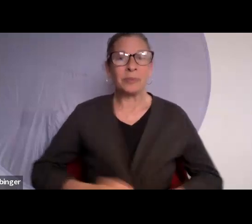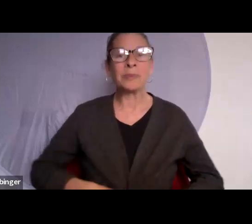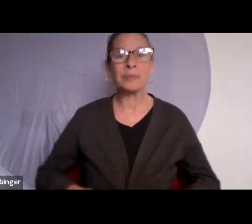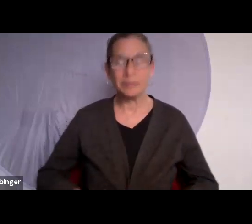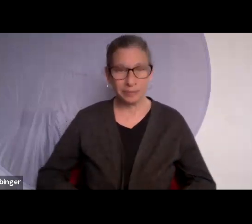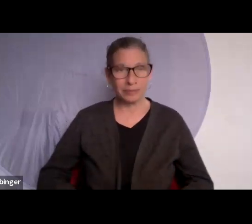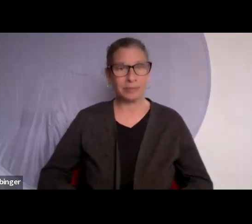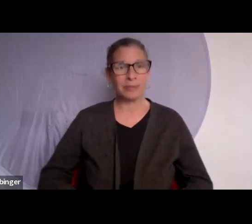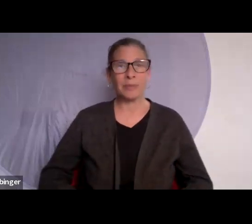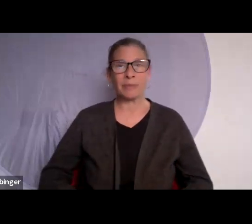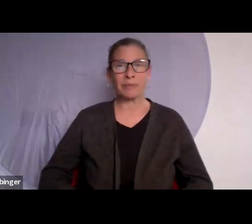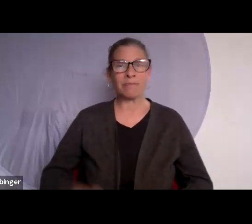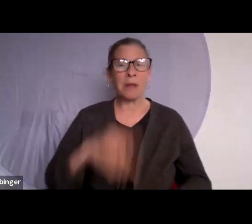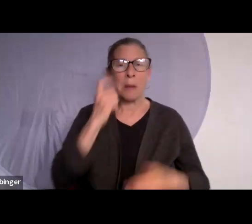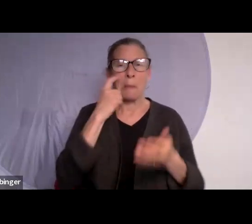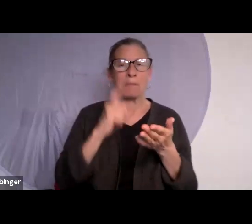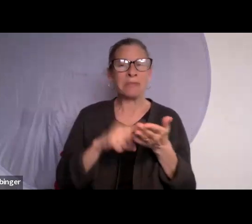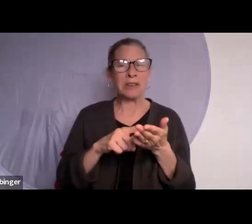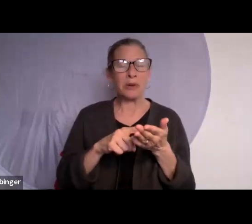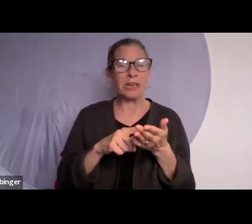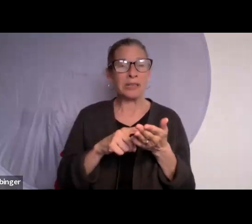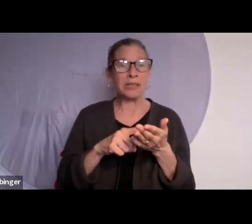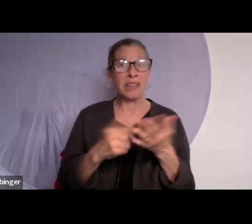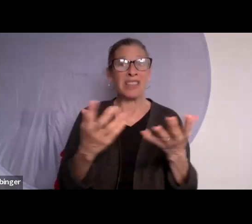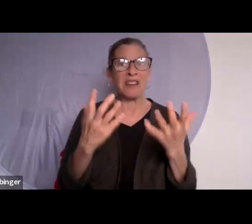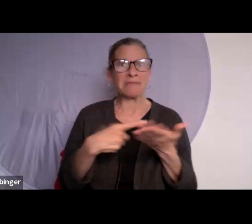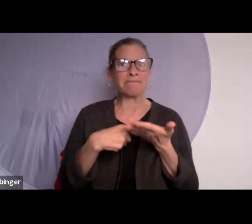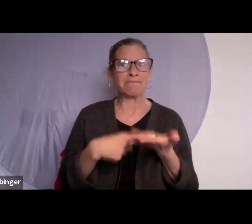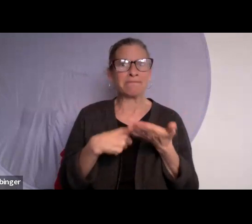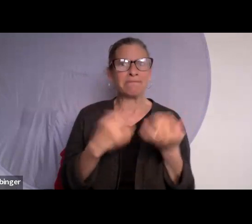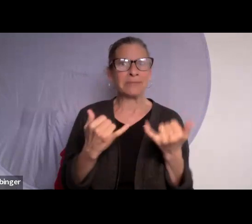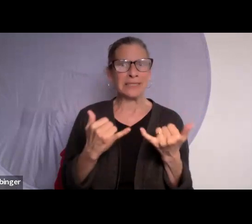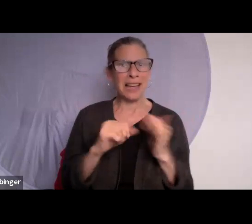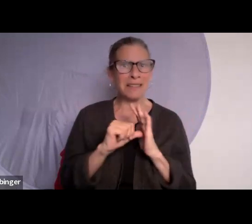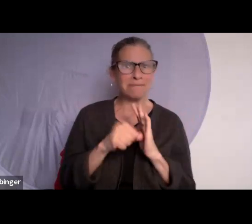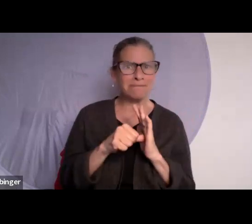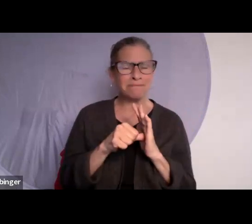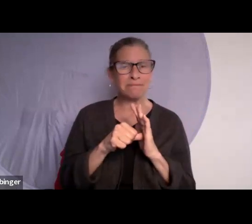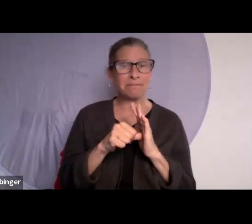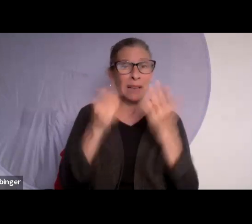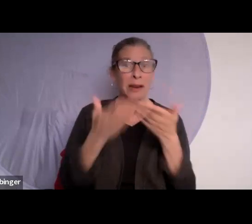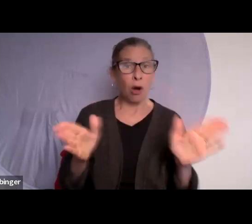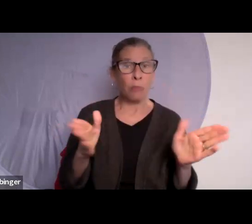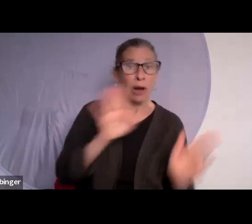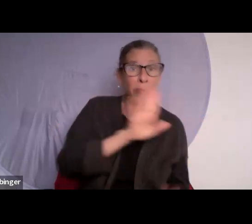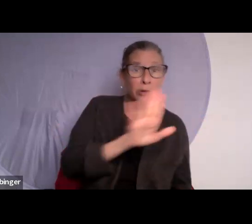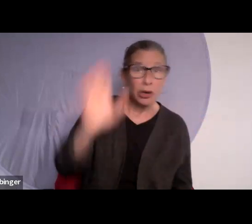One of the things I found that I really want to talk about with you as well and open up the floor and have a conversation